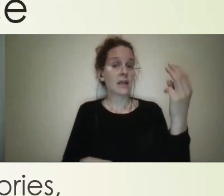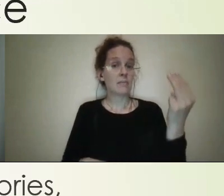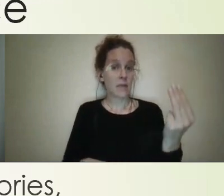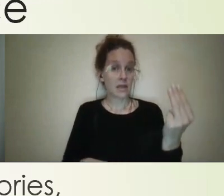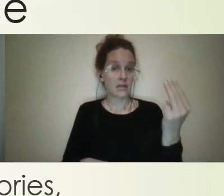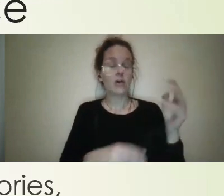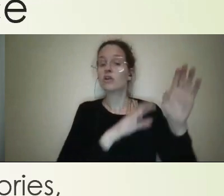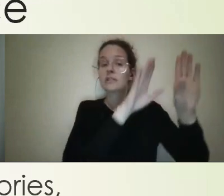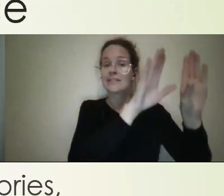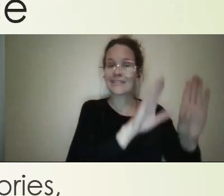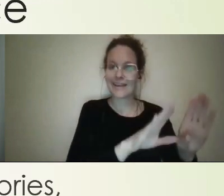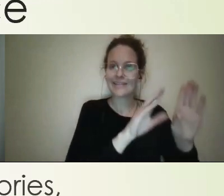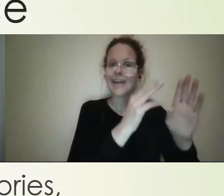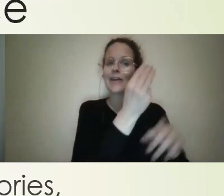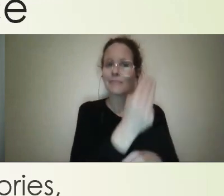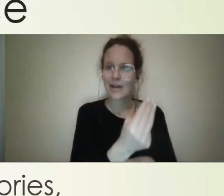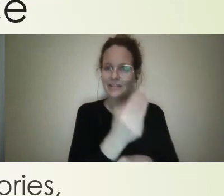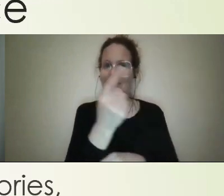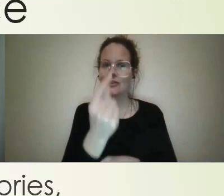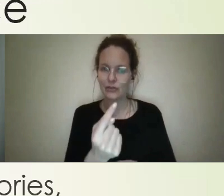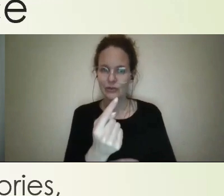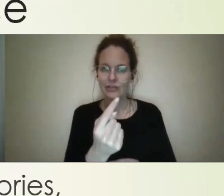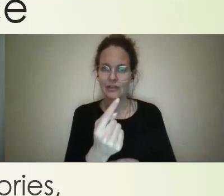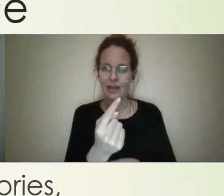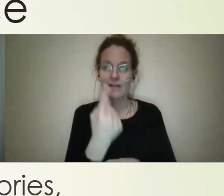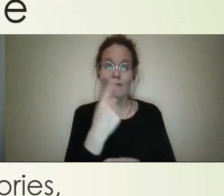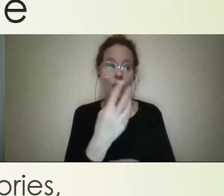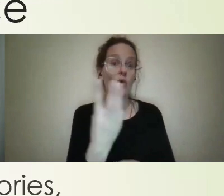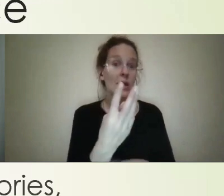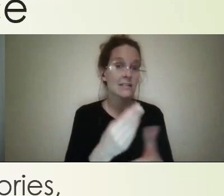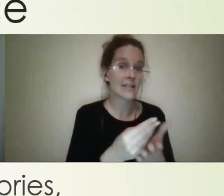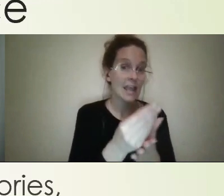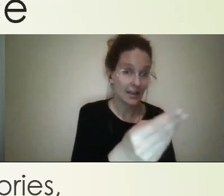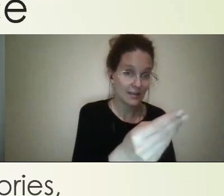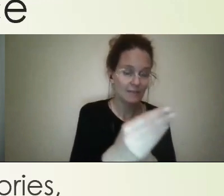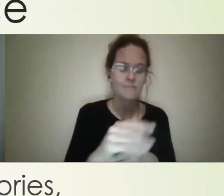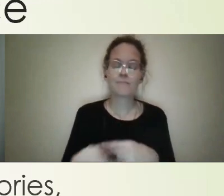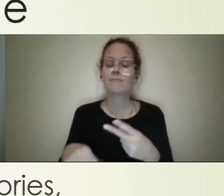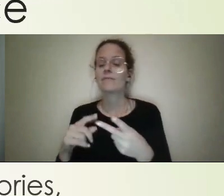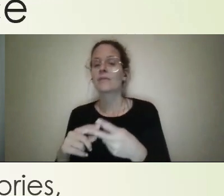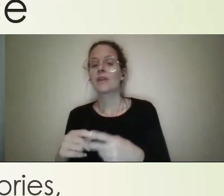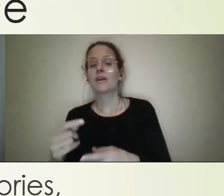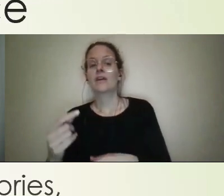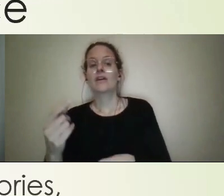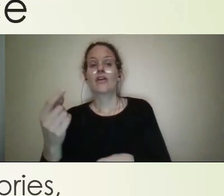to have positive behaviors Wednesday Thursday Friday to earn the token. And then they would